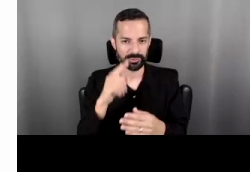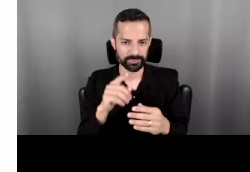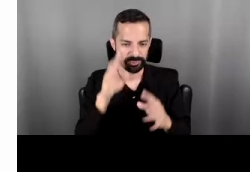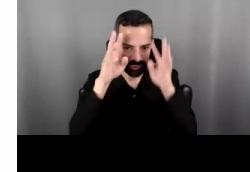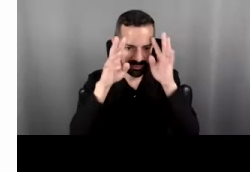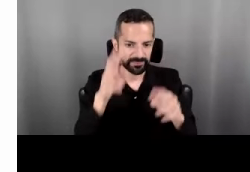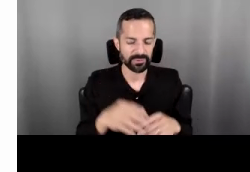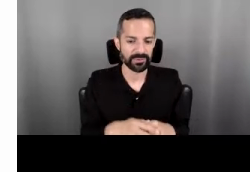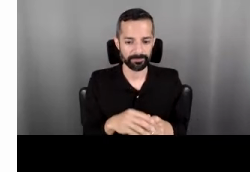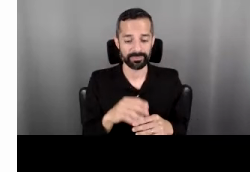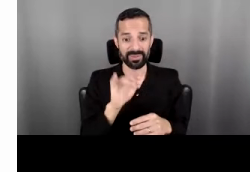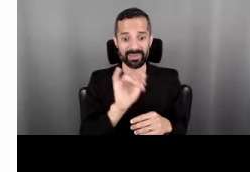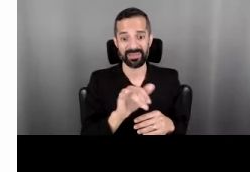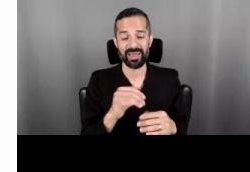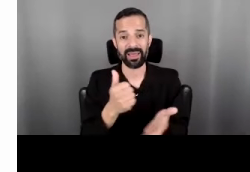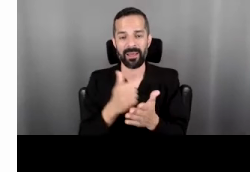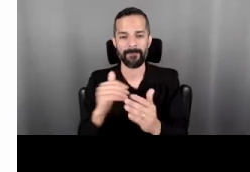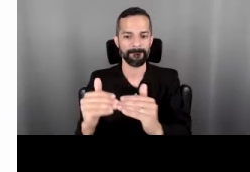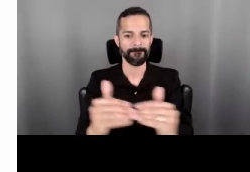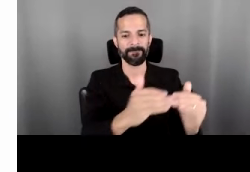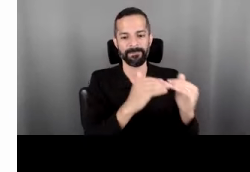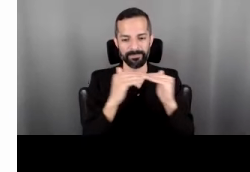by outdated or inadequate resources.